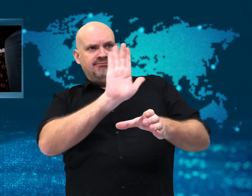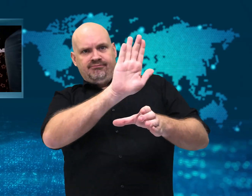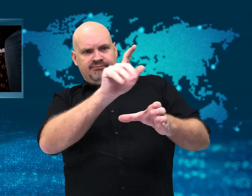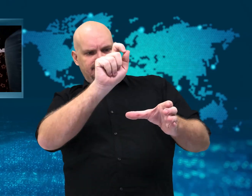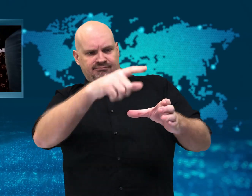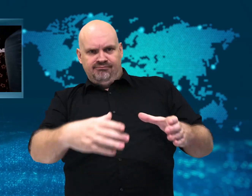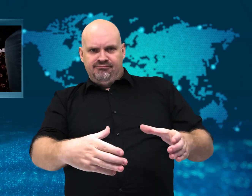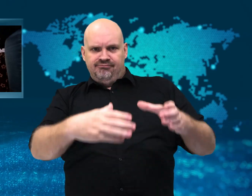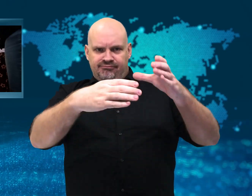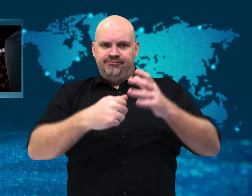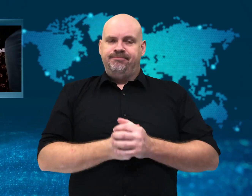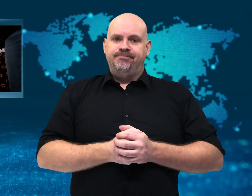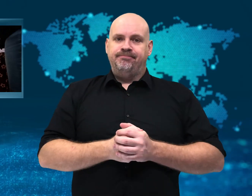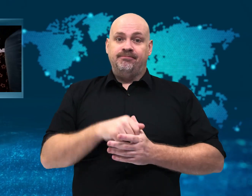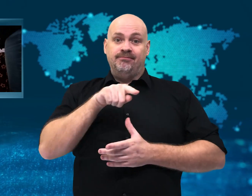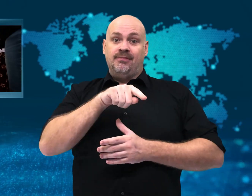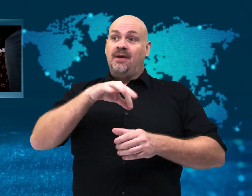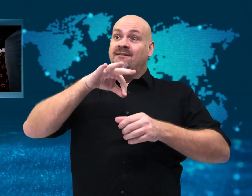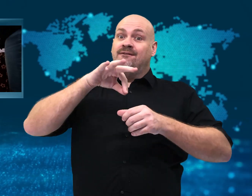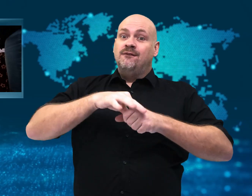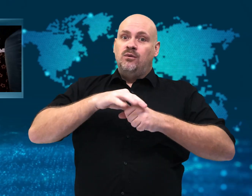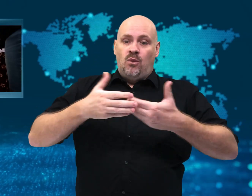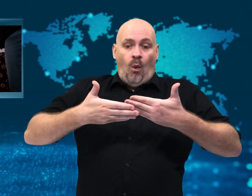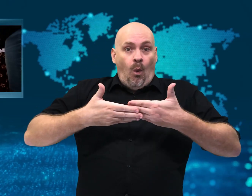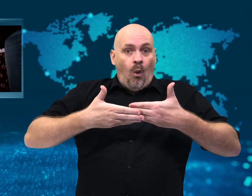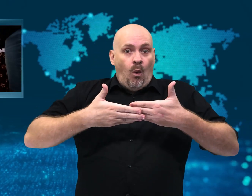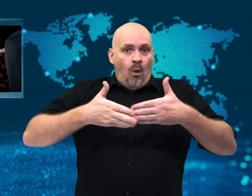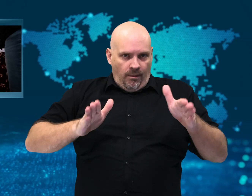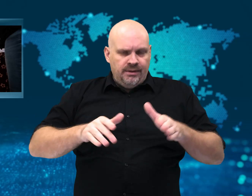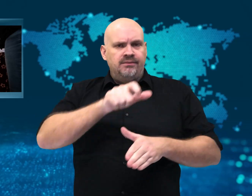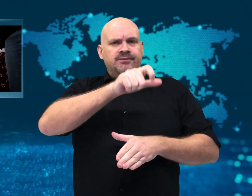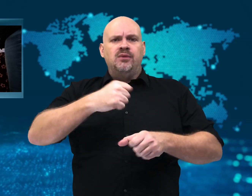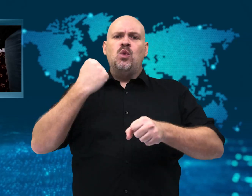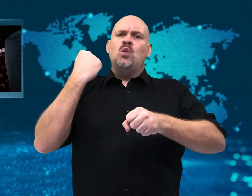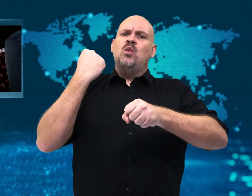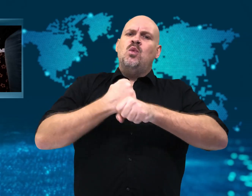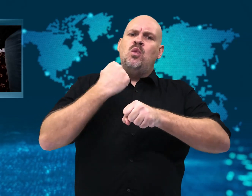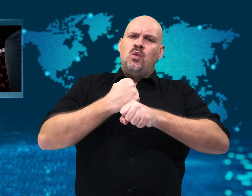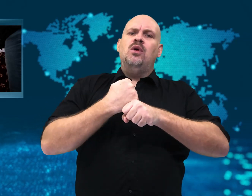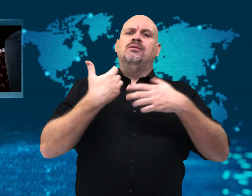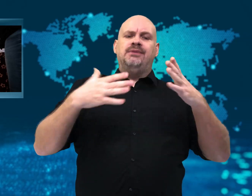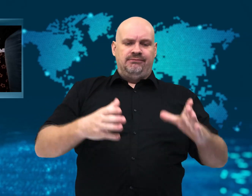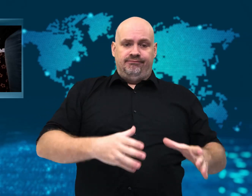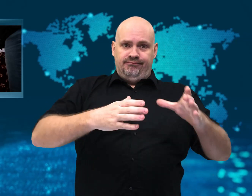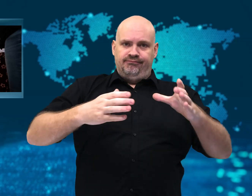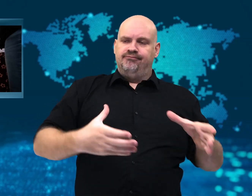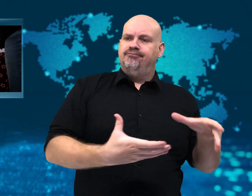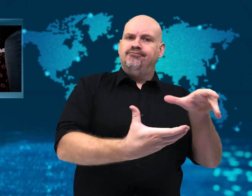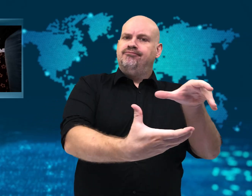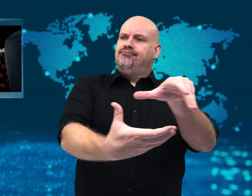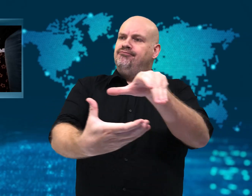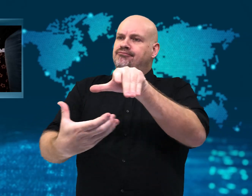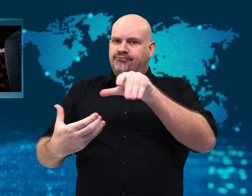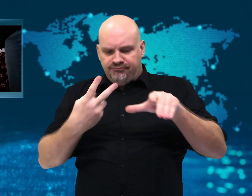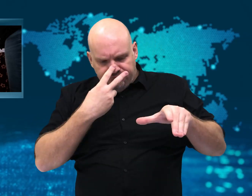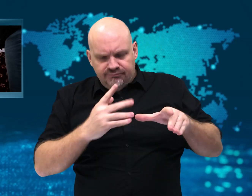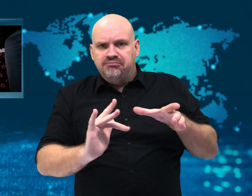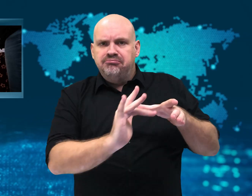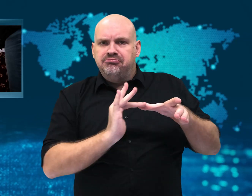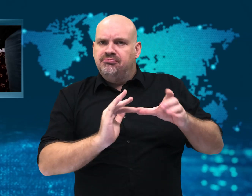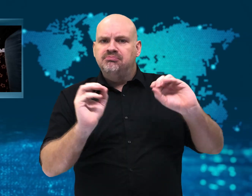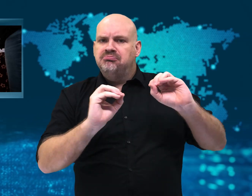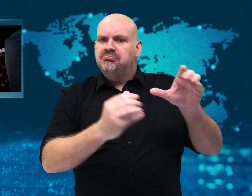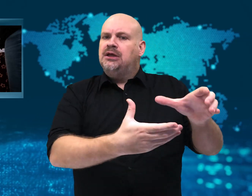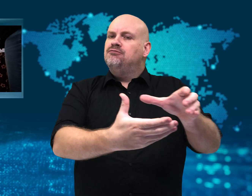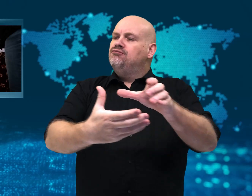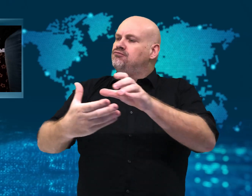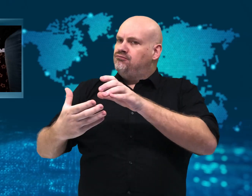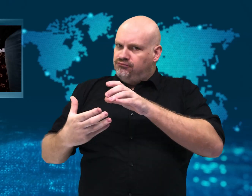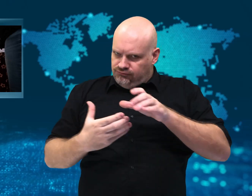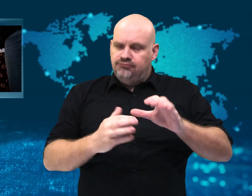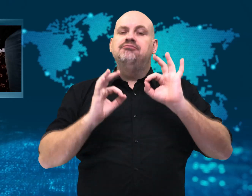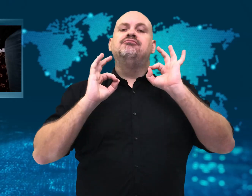officials carried out the voting drums to show voters that they were empty.